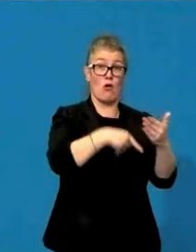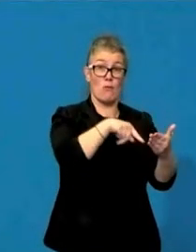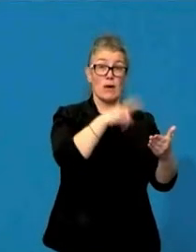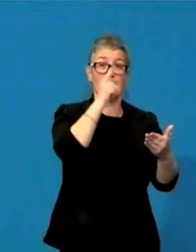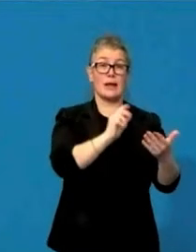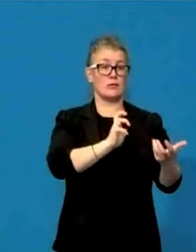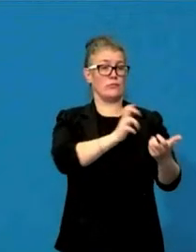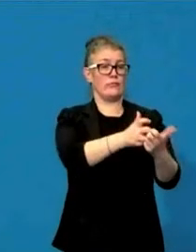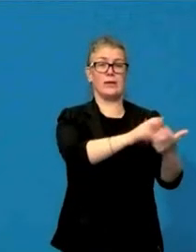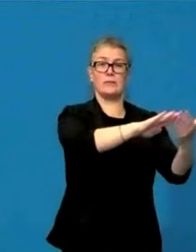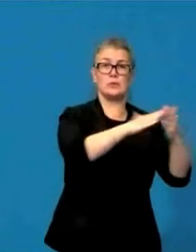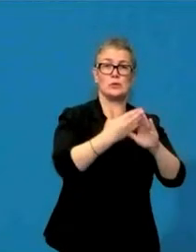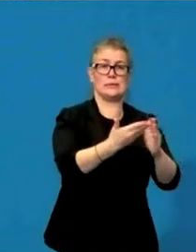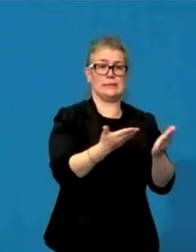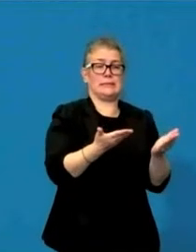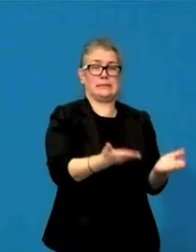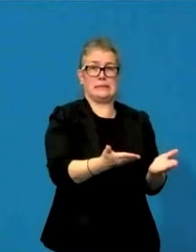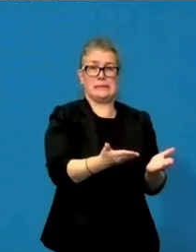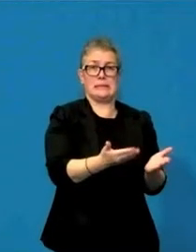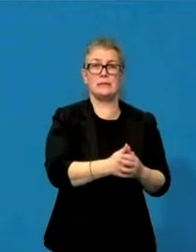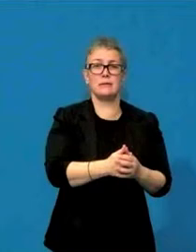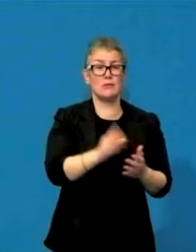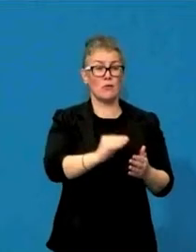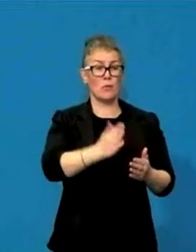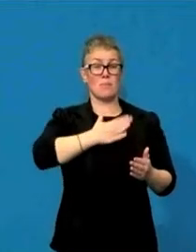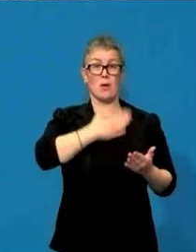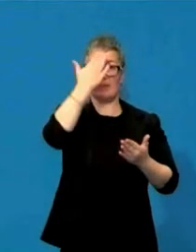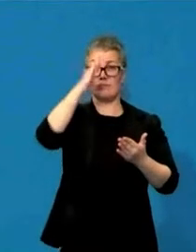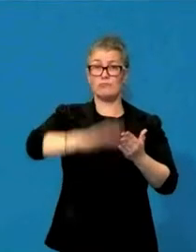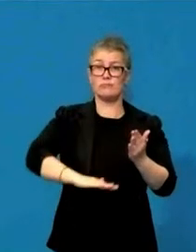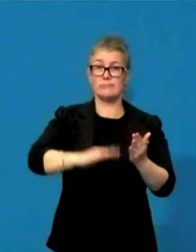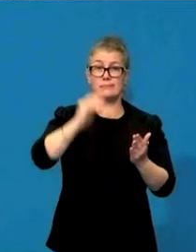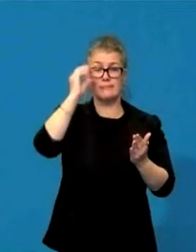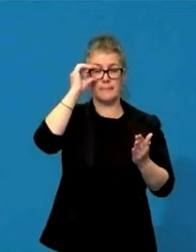And that's just - just from our experience of what we have seen of the - of that scheme